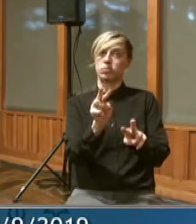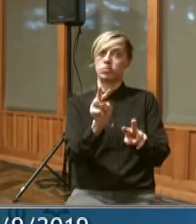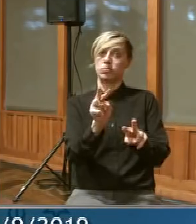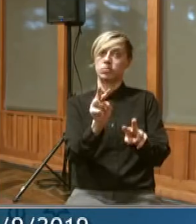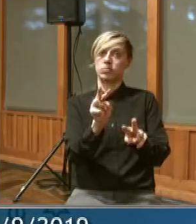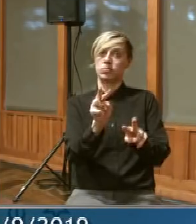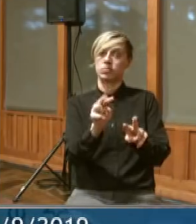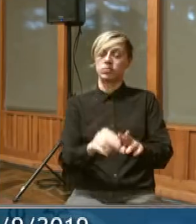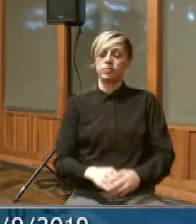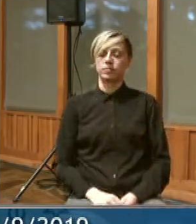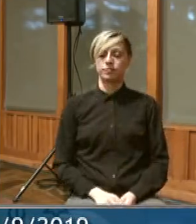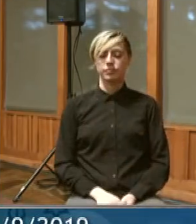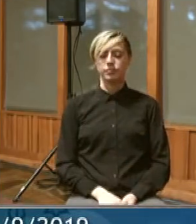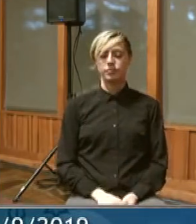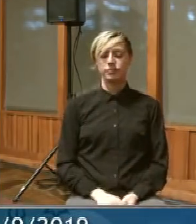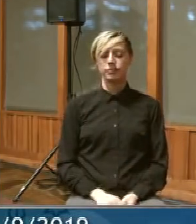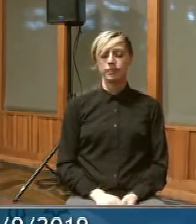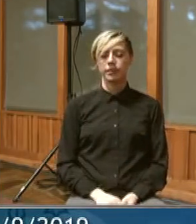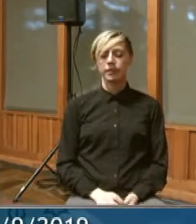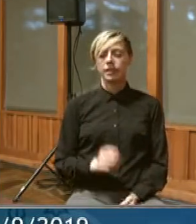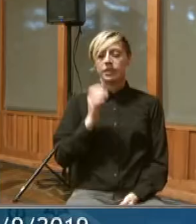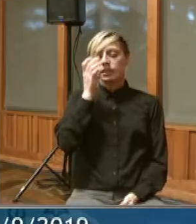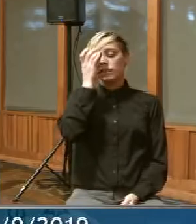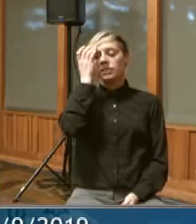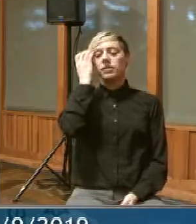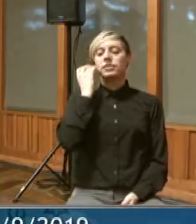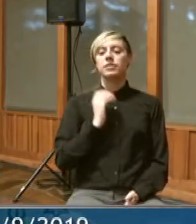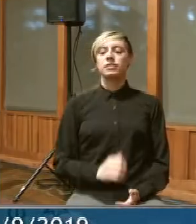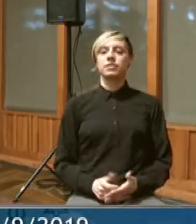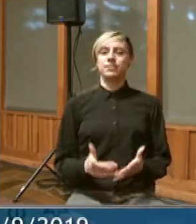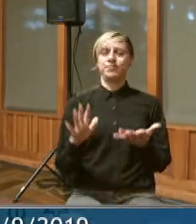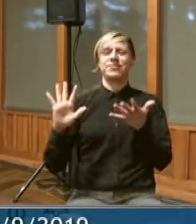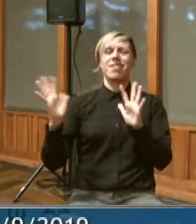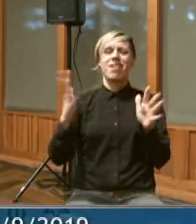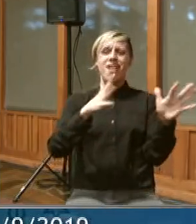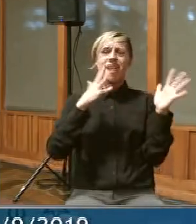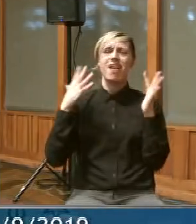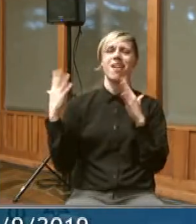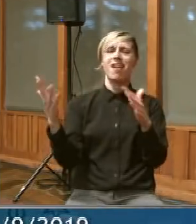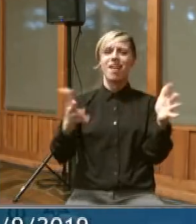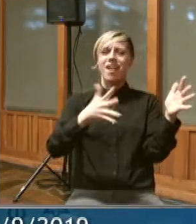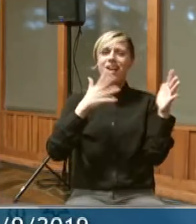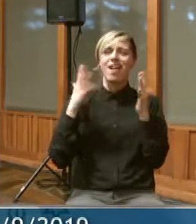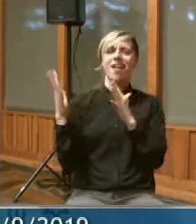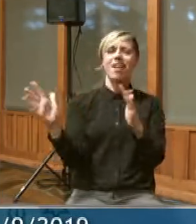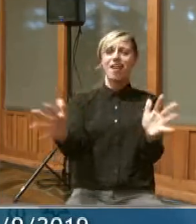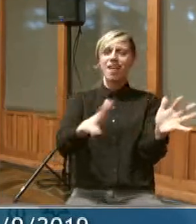YOUR TIME IS UP. >> YOU WANT TOO GIVE THEM MORE MONEY. WE'RE WATCHING.